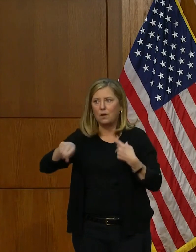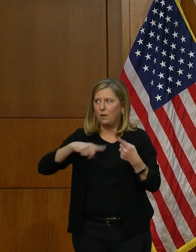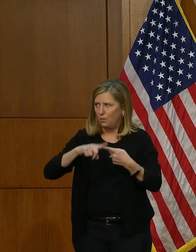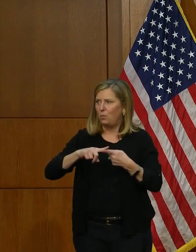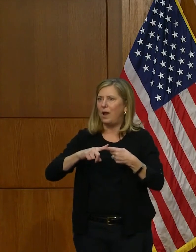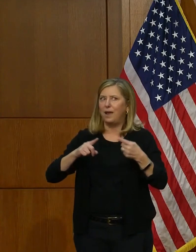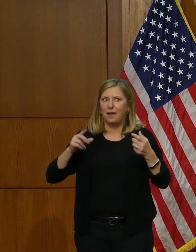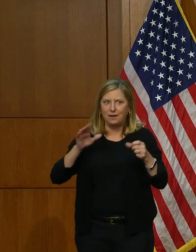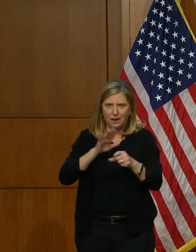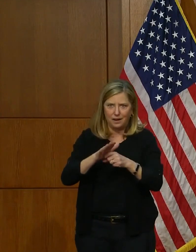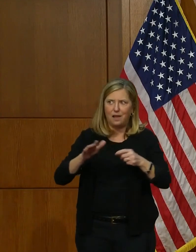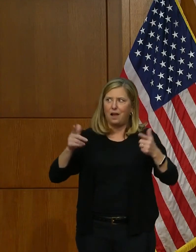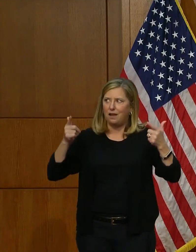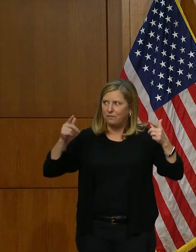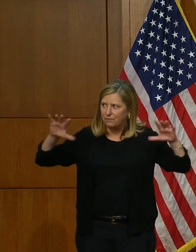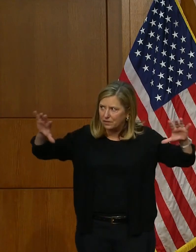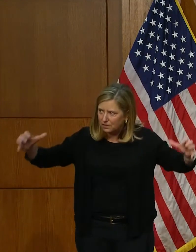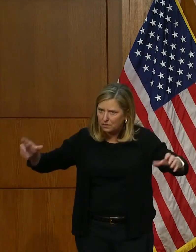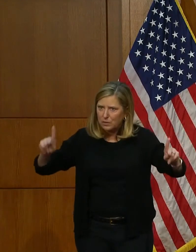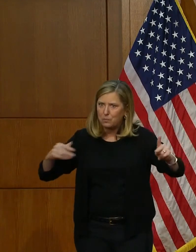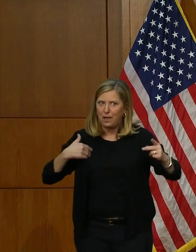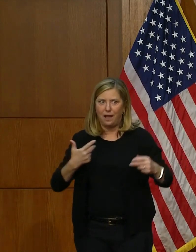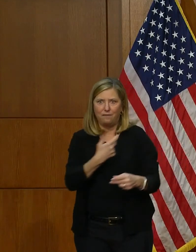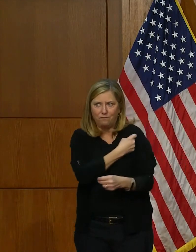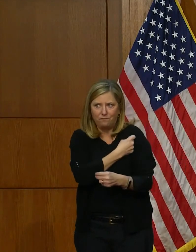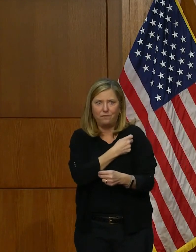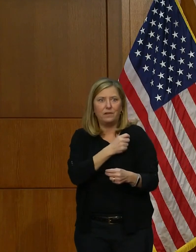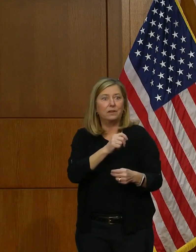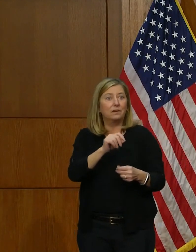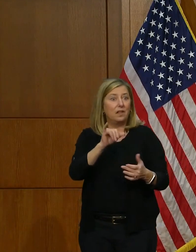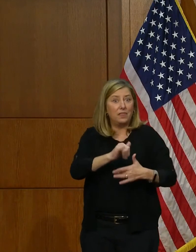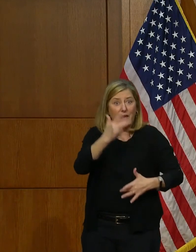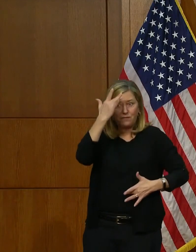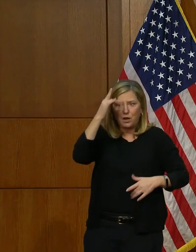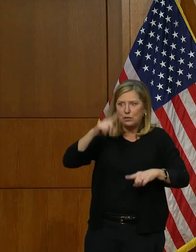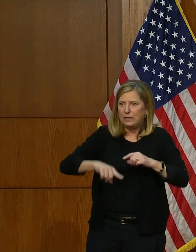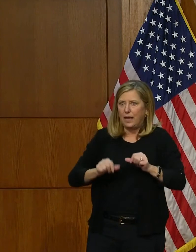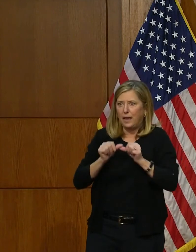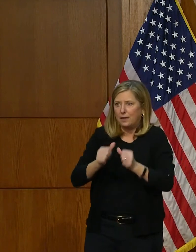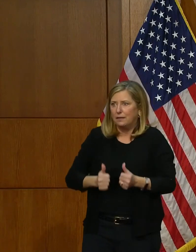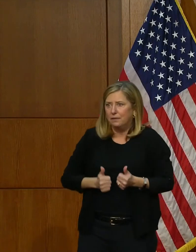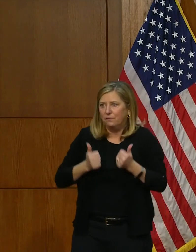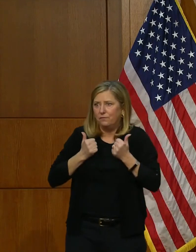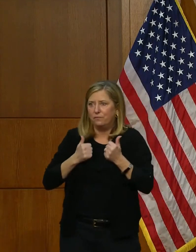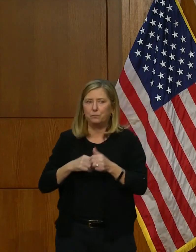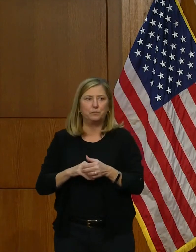WILL BE BE ABLE TO GO BACK TO NORMAL? IT'S WHEN WE REACH HERD IMMUNITY, AND WHEN THIS VIRUS